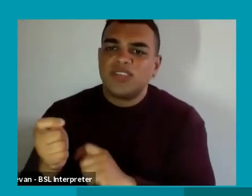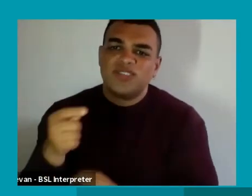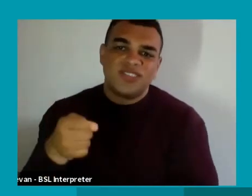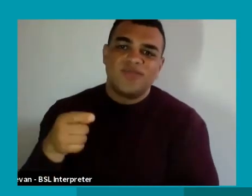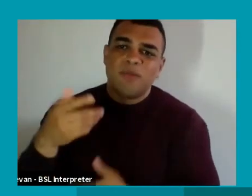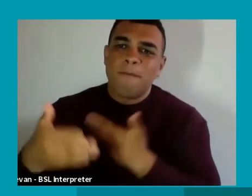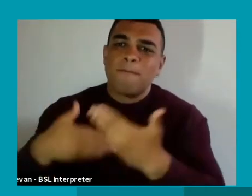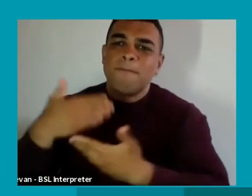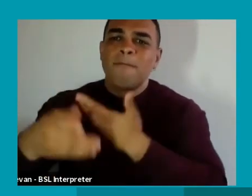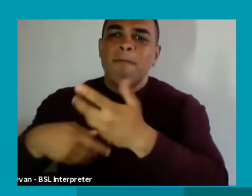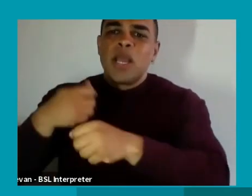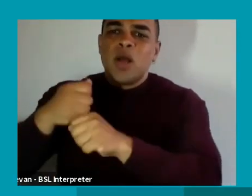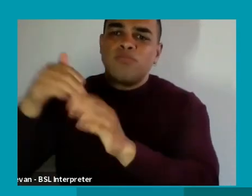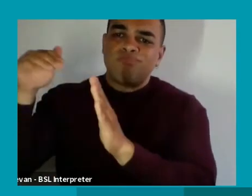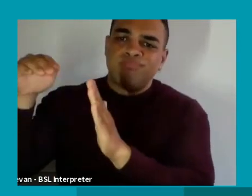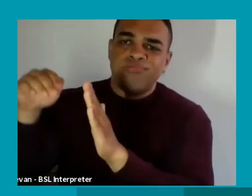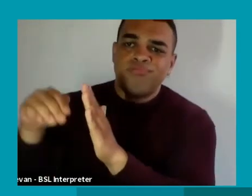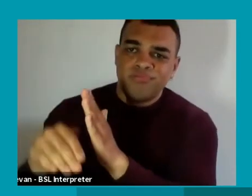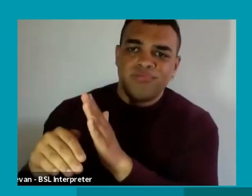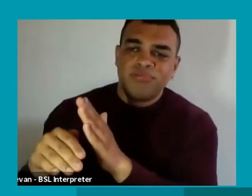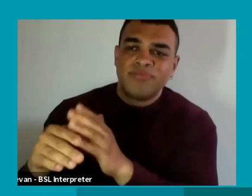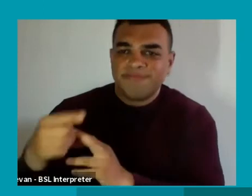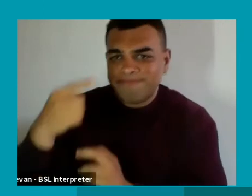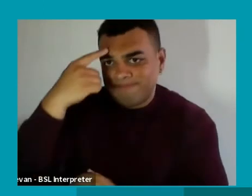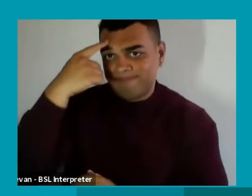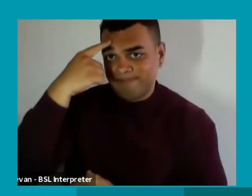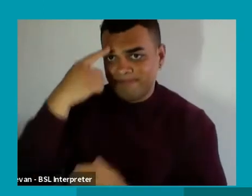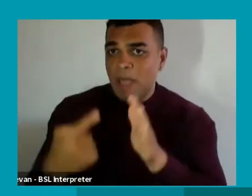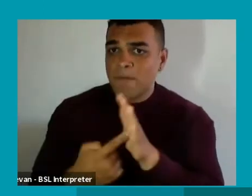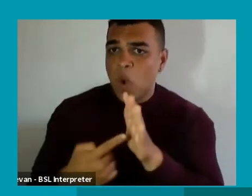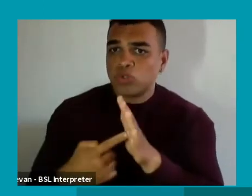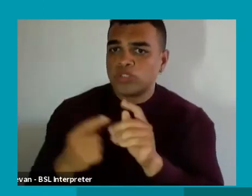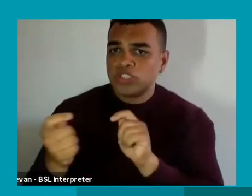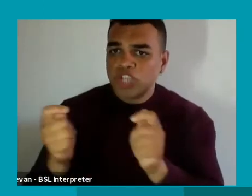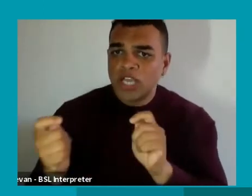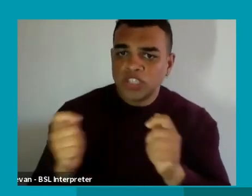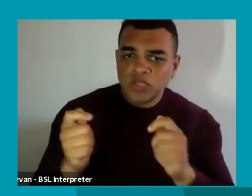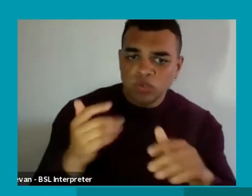Yeah, so tailoring your CV to each rule. I mean this is just this is